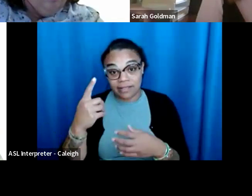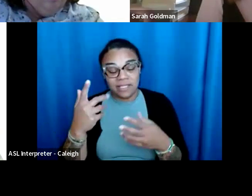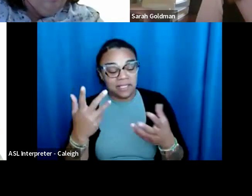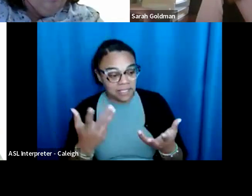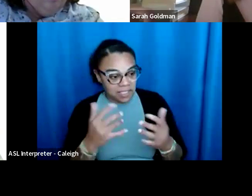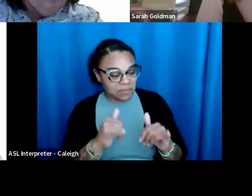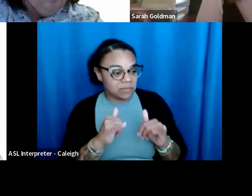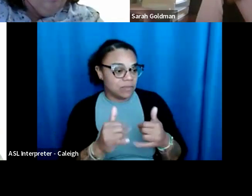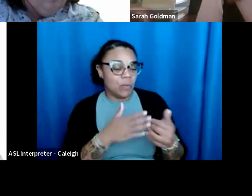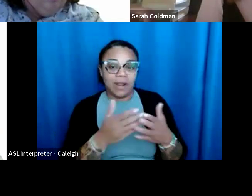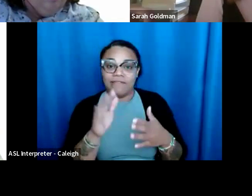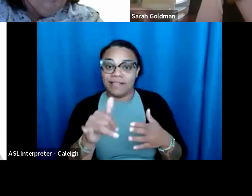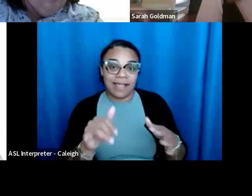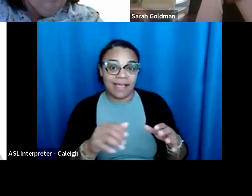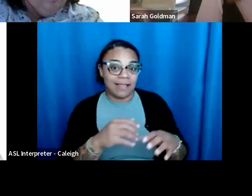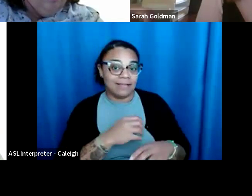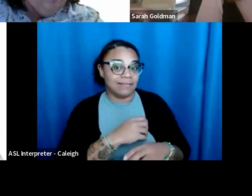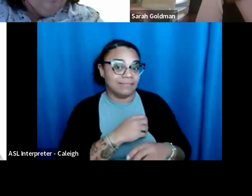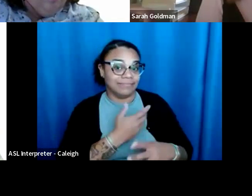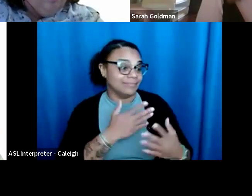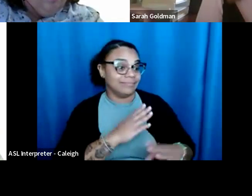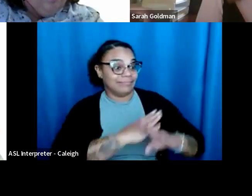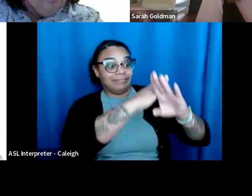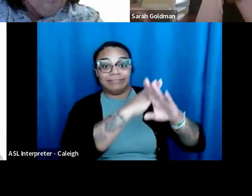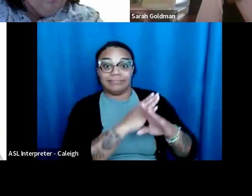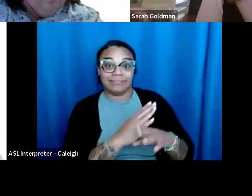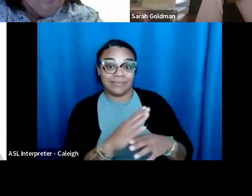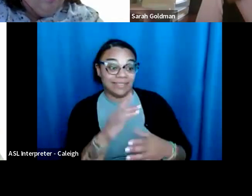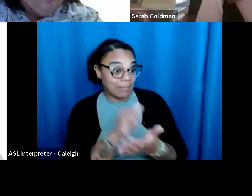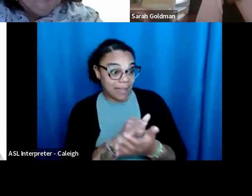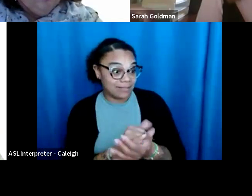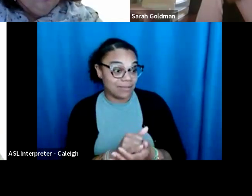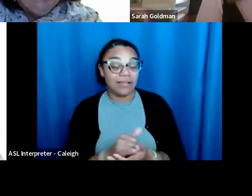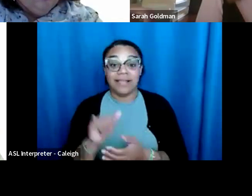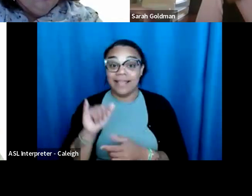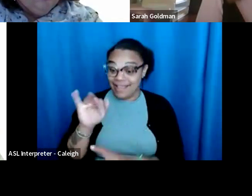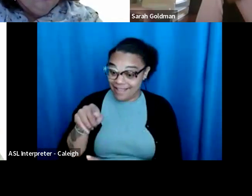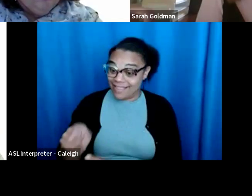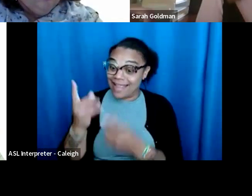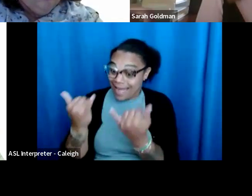that they were facing was impossible, feels that it is a little more doable,